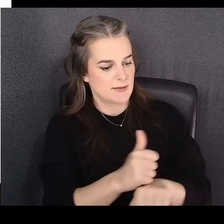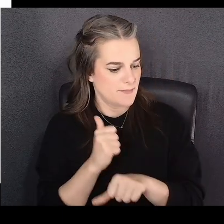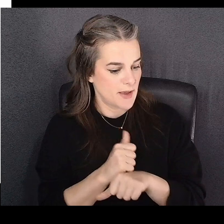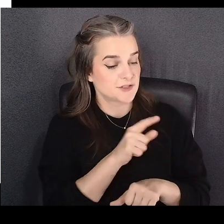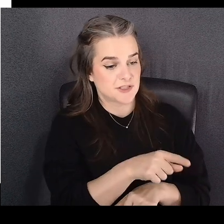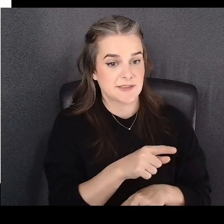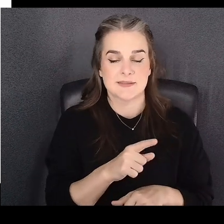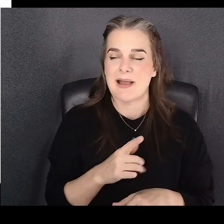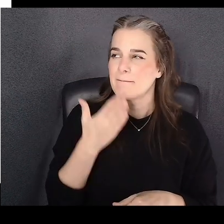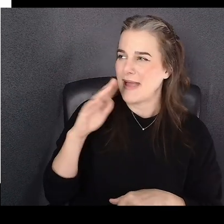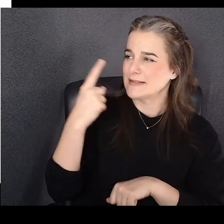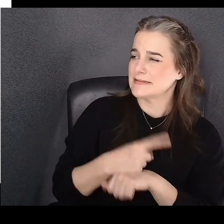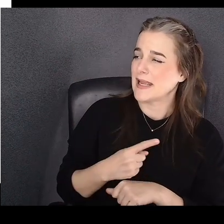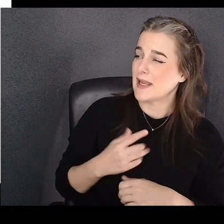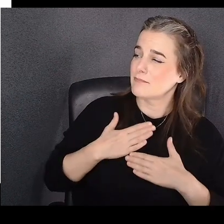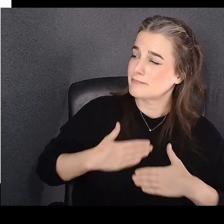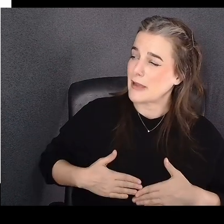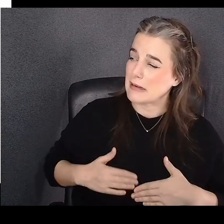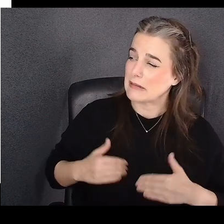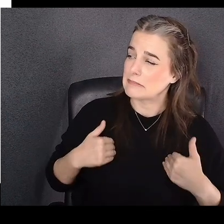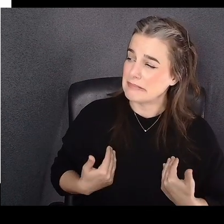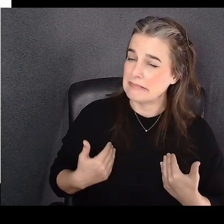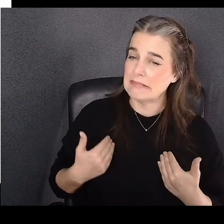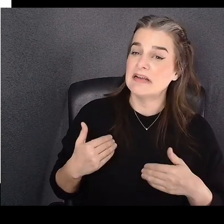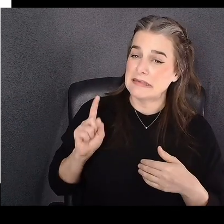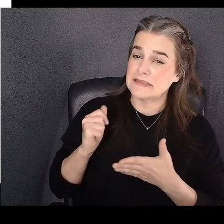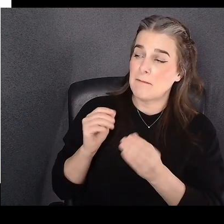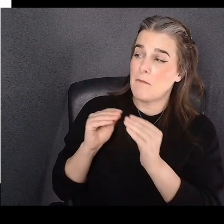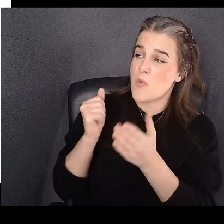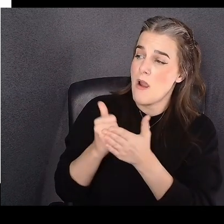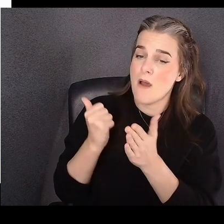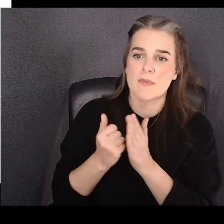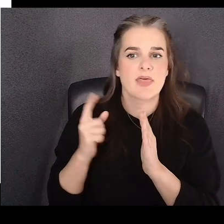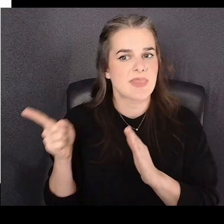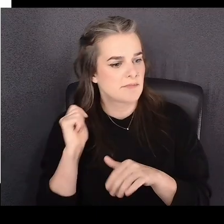those bad days that she needs a little bit of extra help. So this is also a great feature that we've